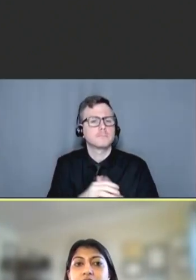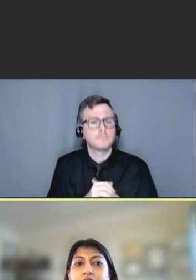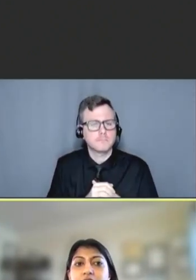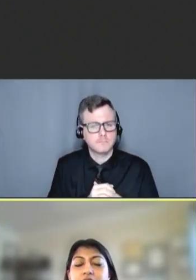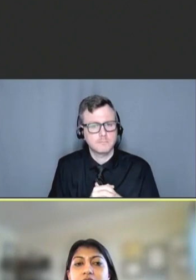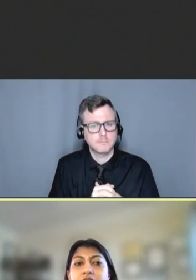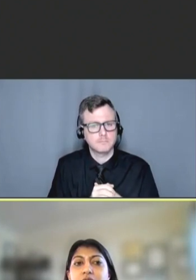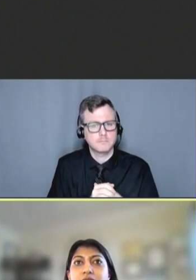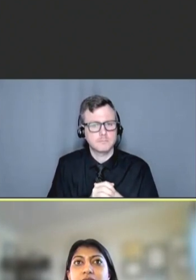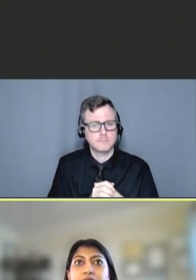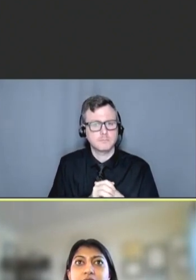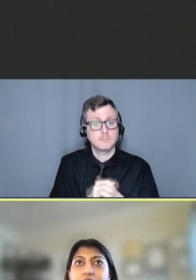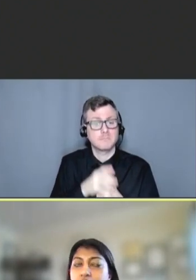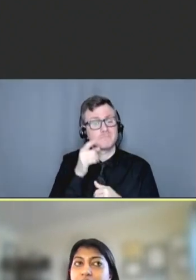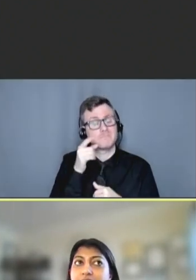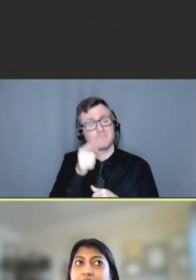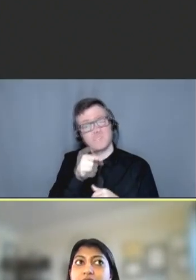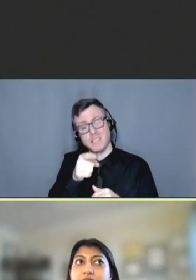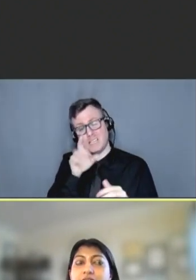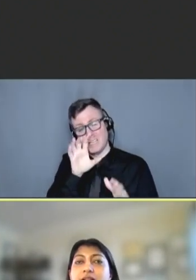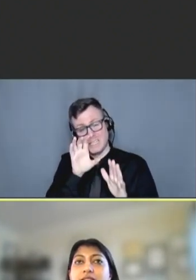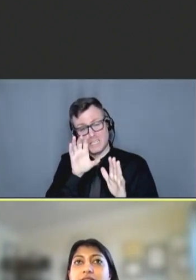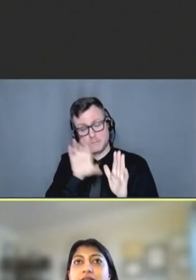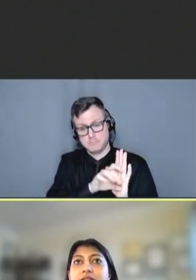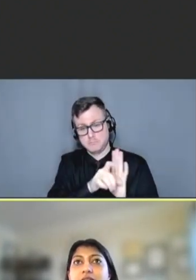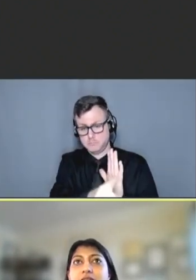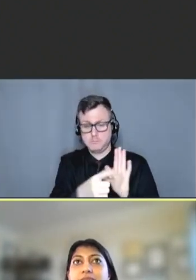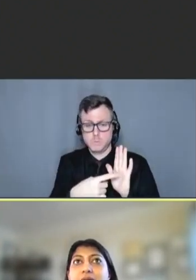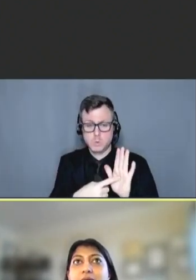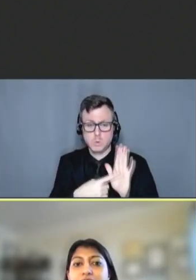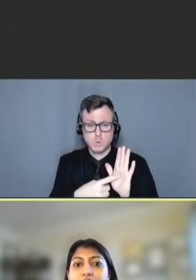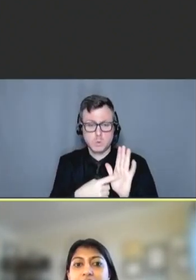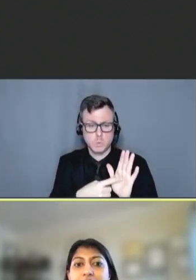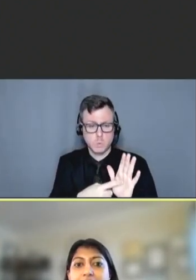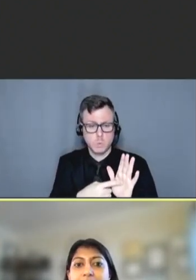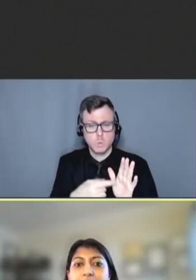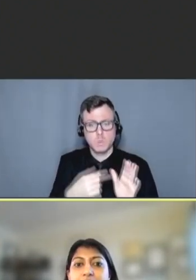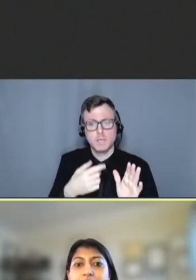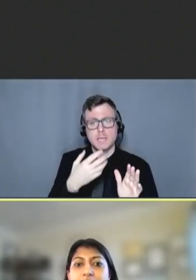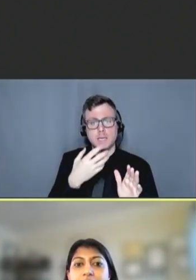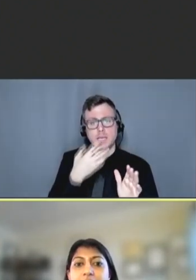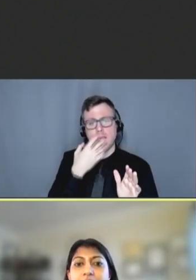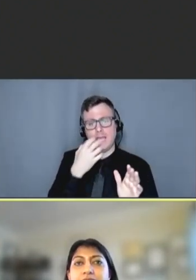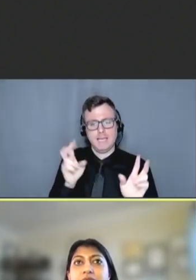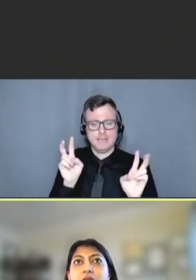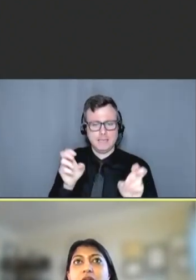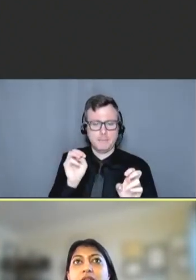So, this is just like everything else, the heatmap for Tdap.